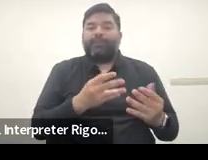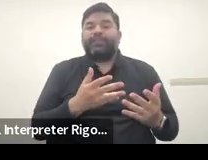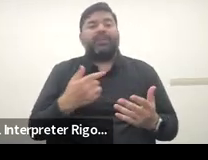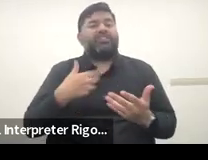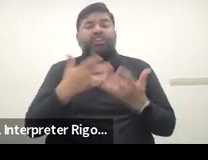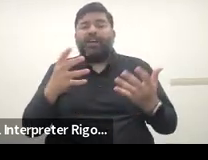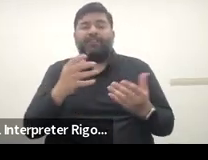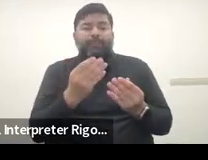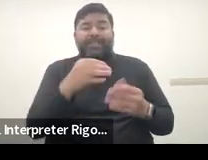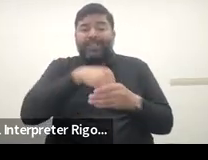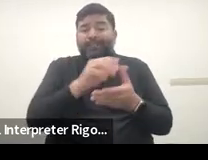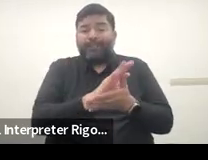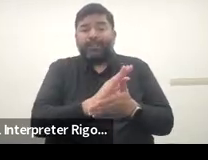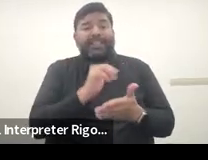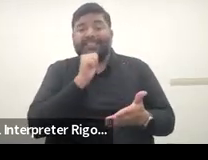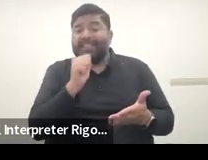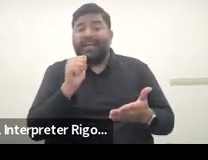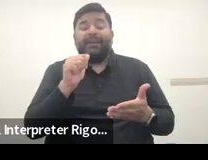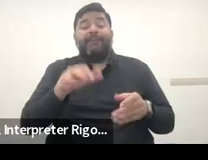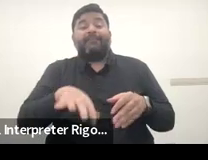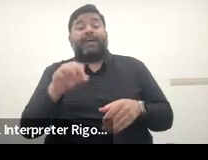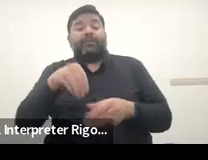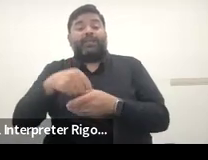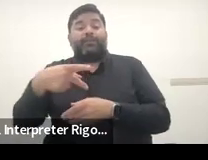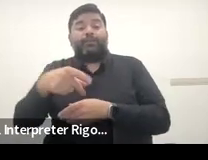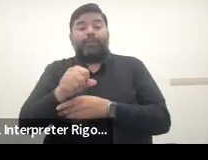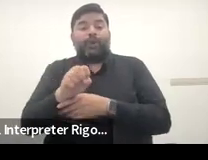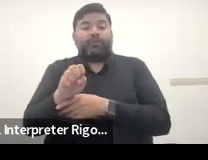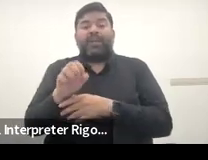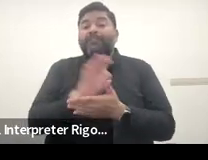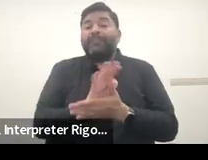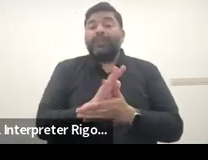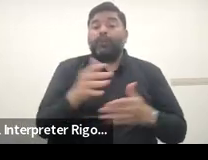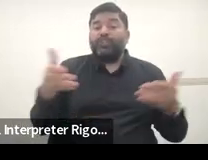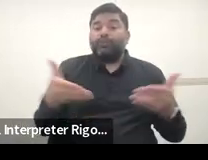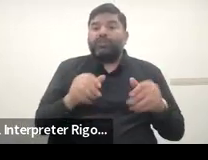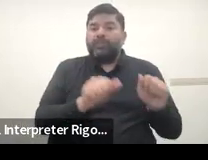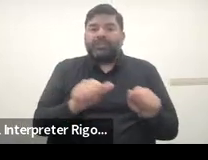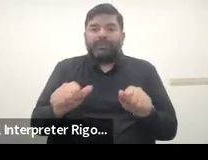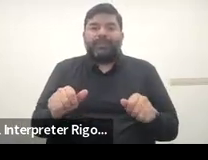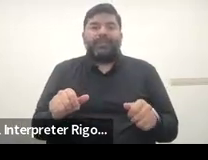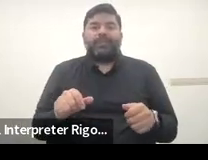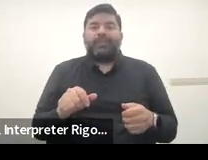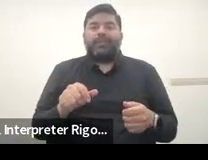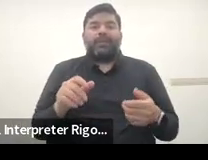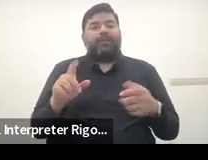that isn't found in pose, and video introduces possibility of spurious correlations with race